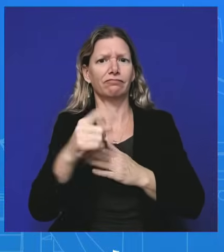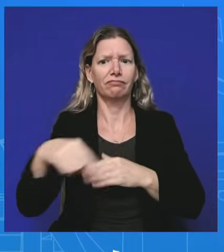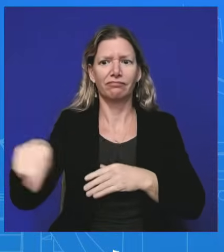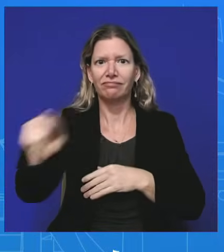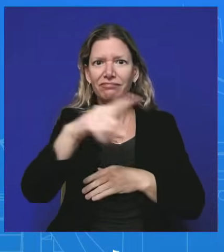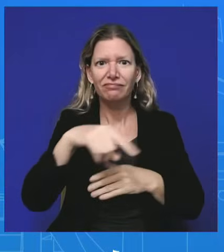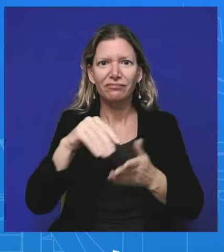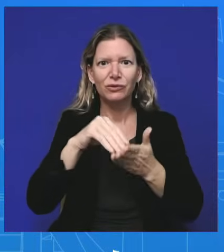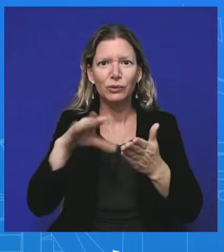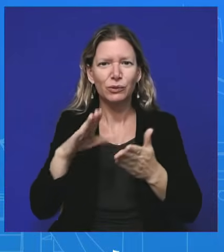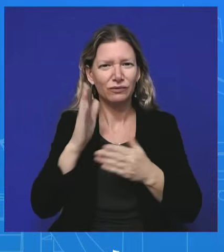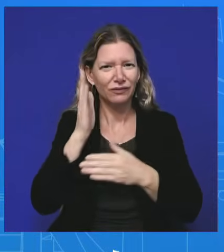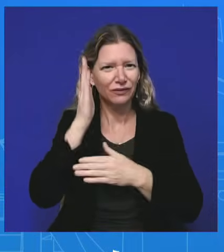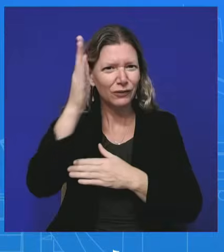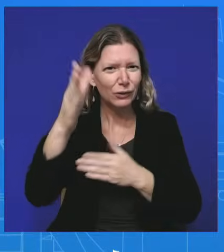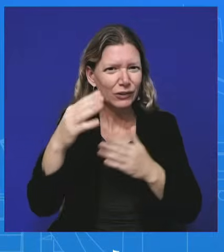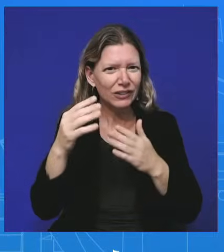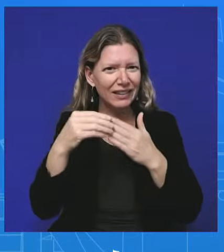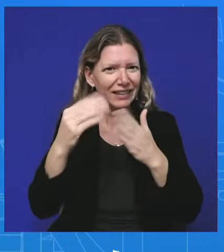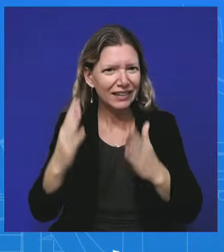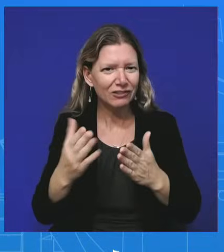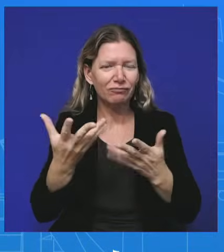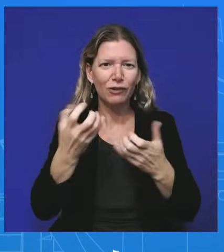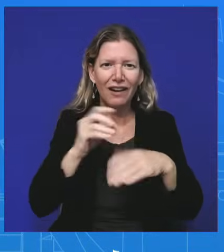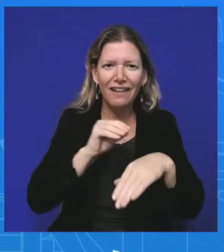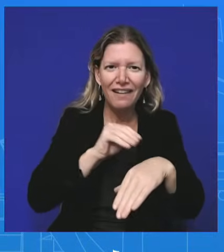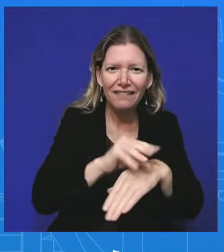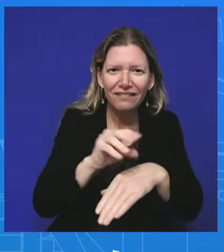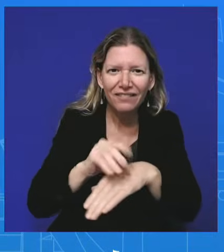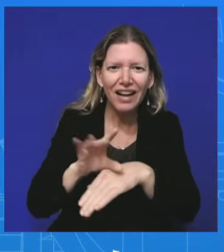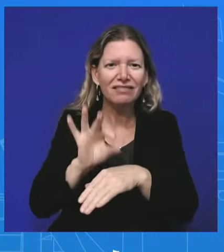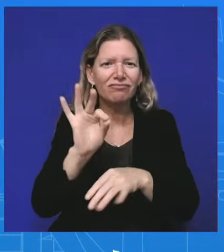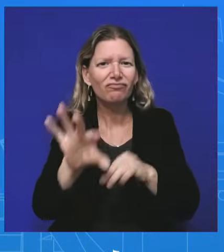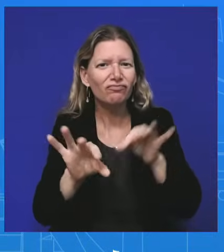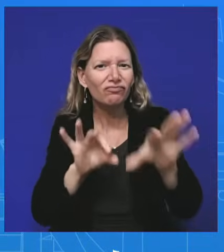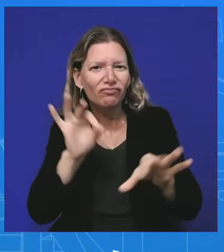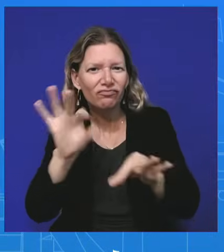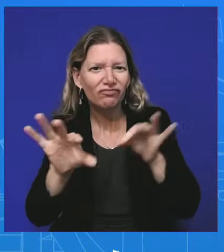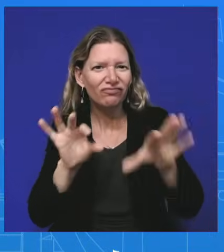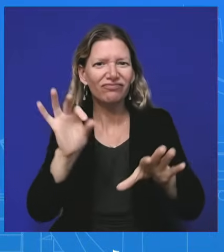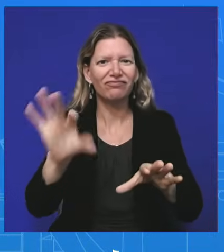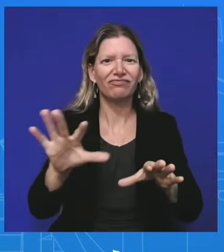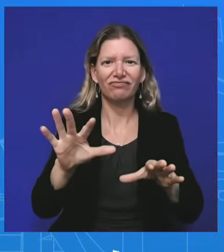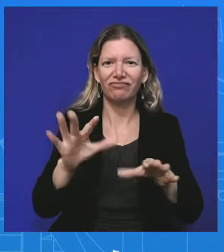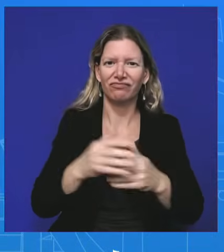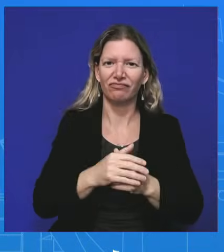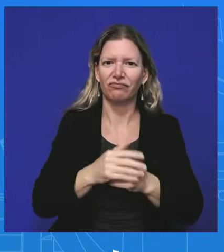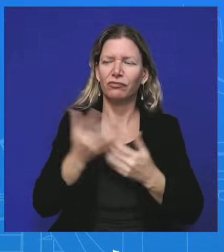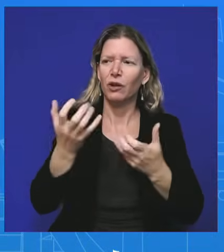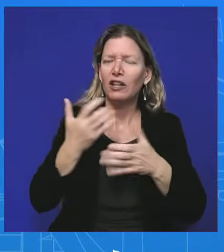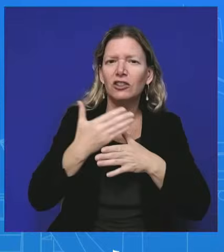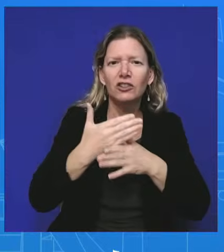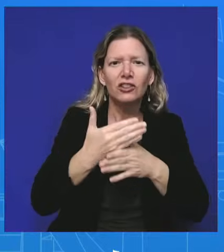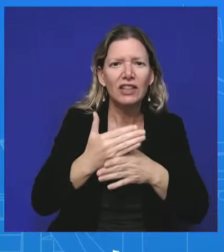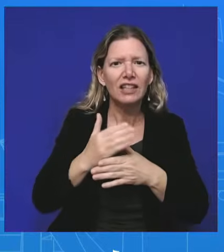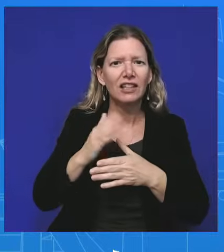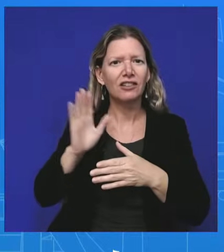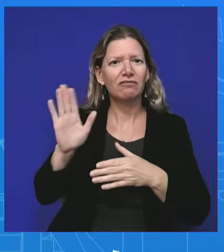on how he sees the world or how he could give them a little bit of advice on how to move forward in their --